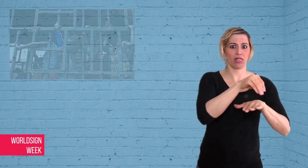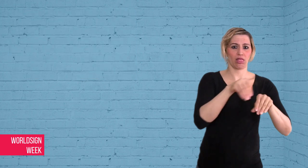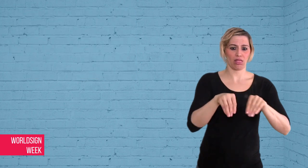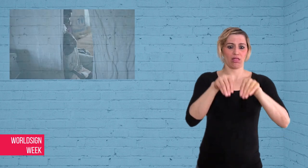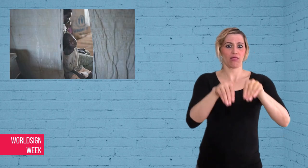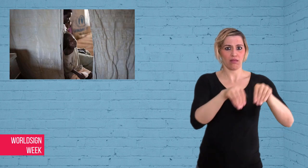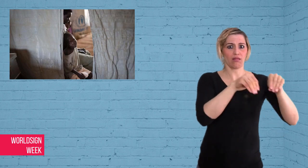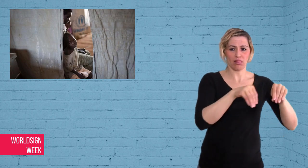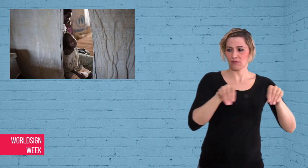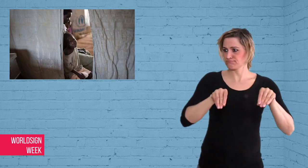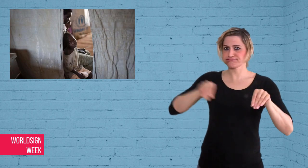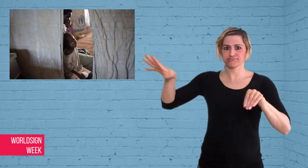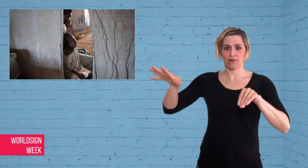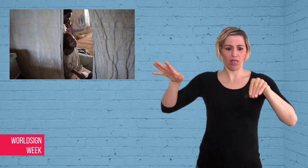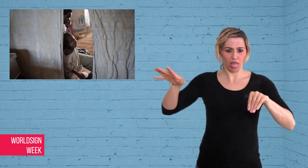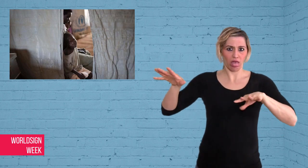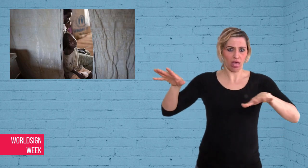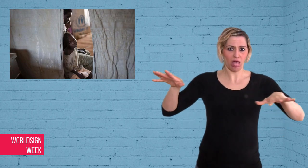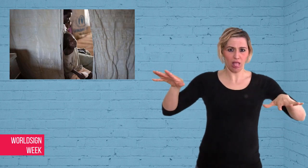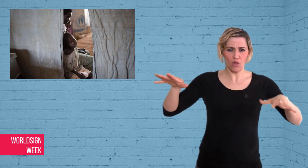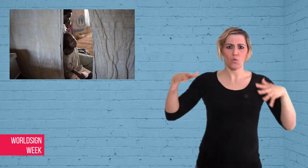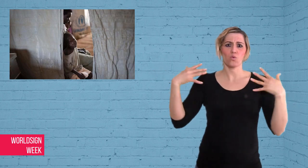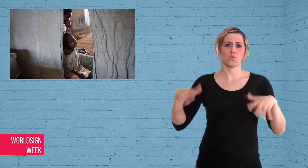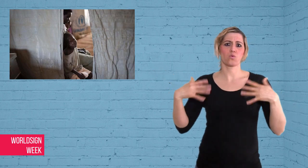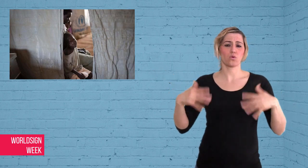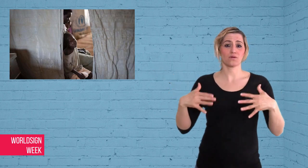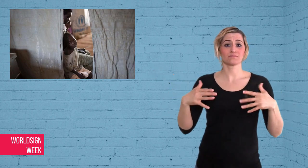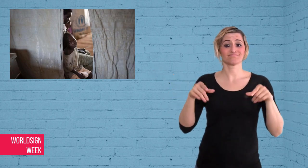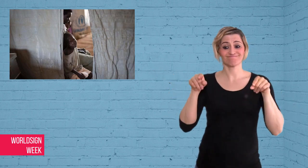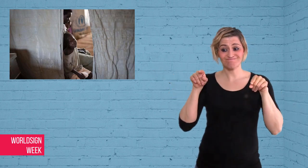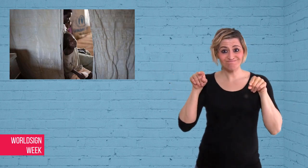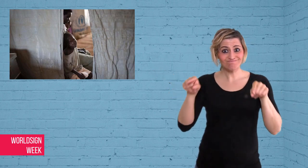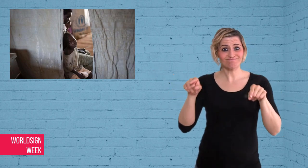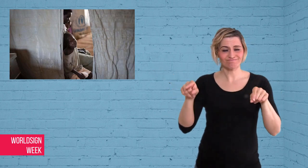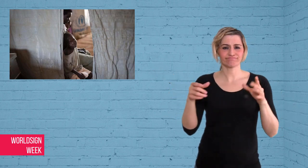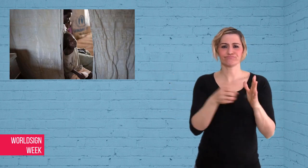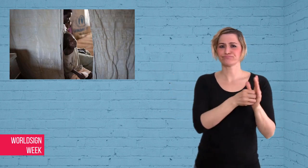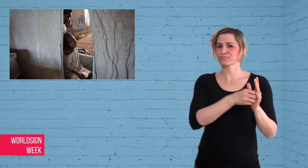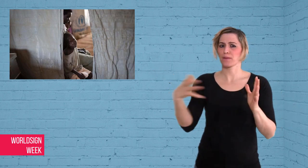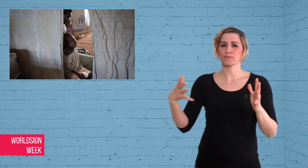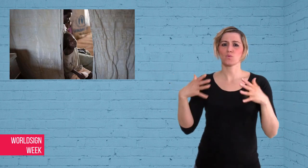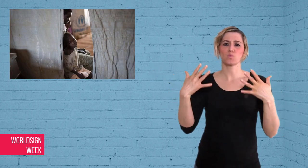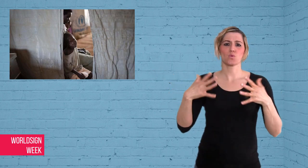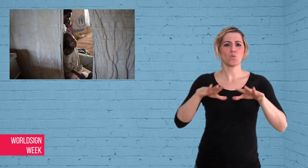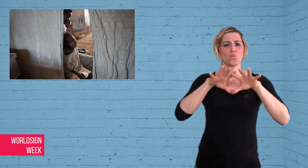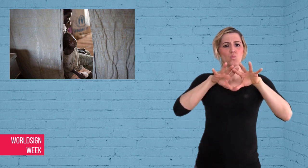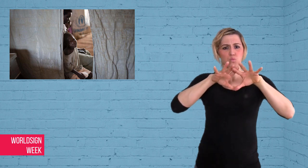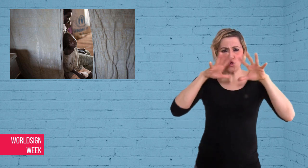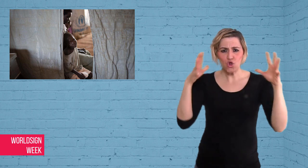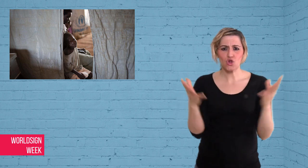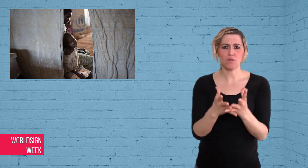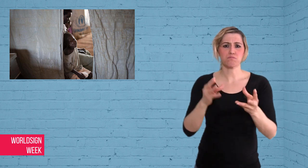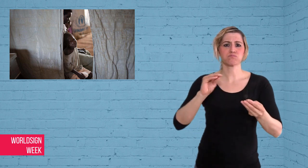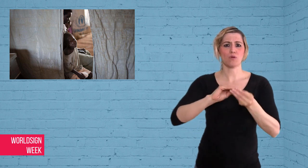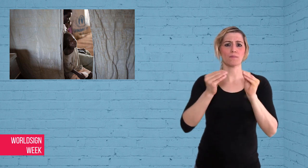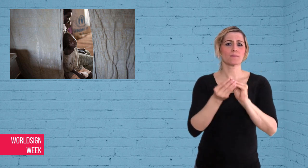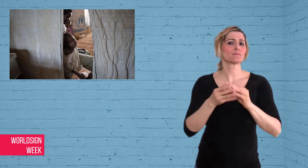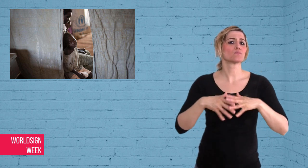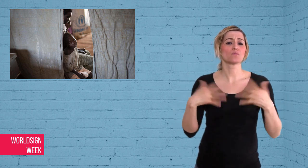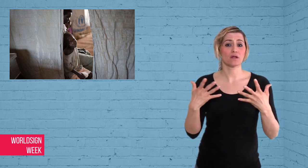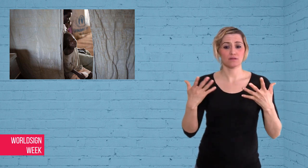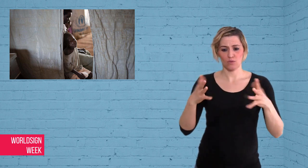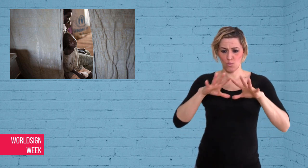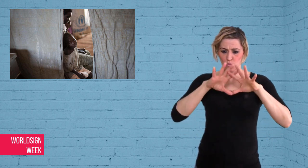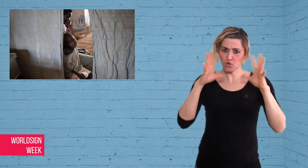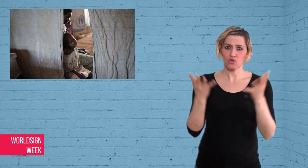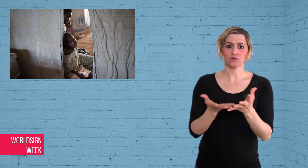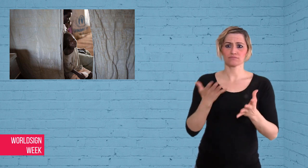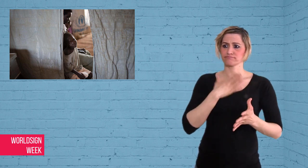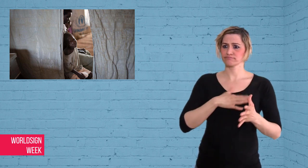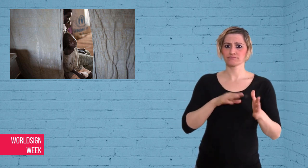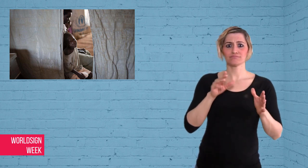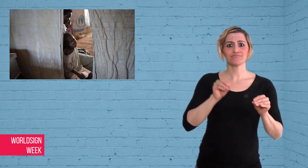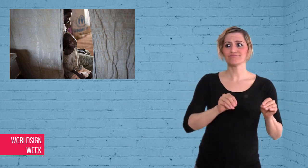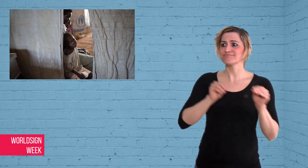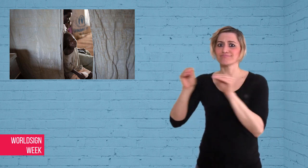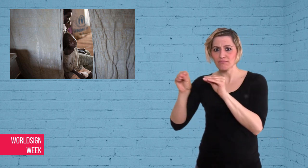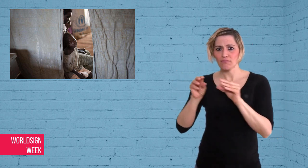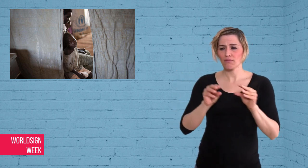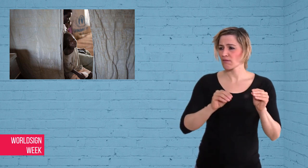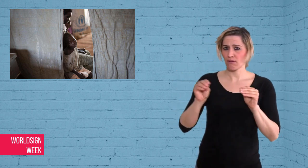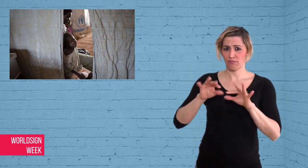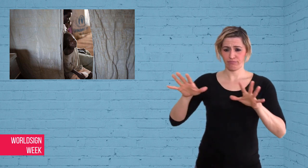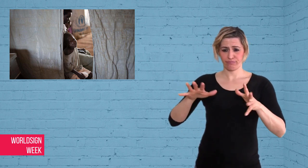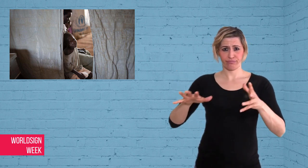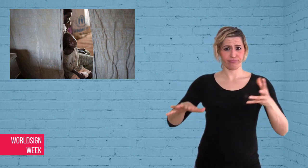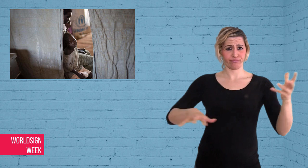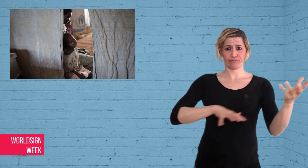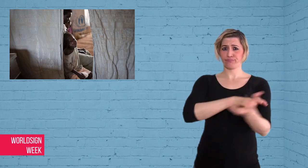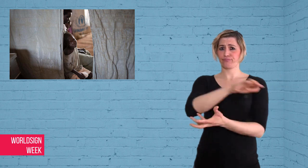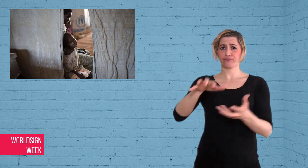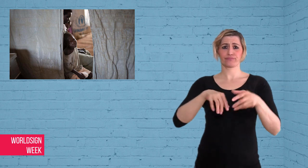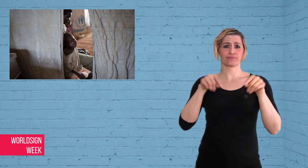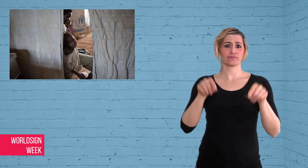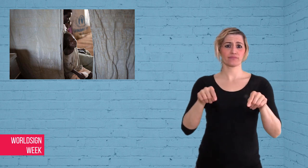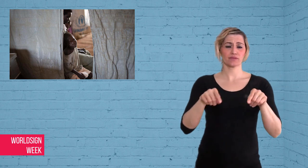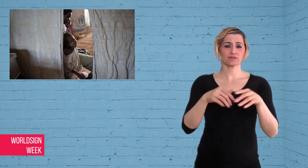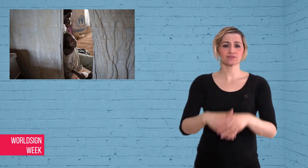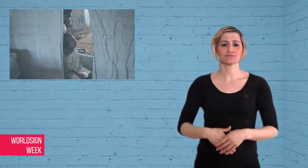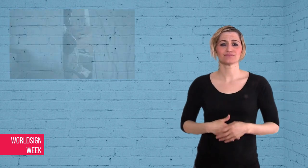global refugee crisis.